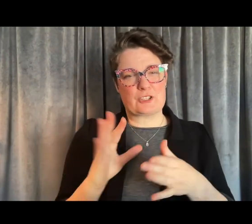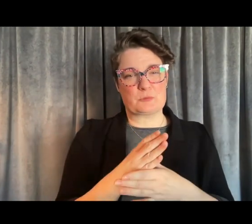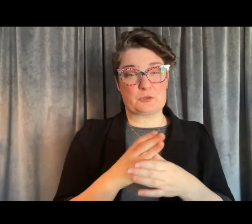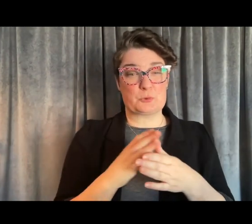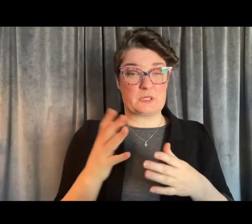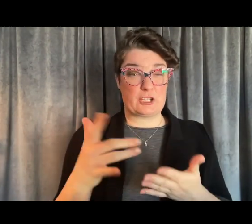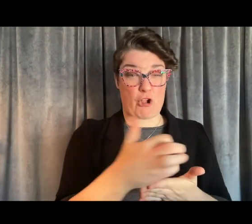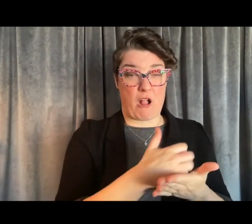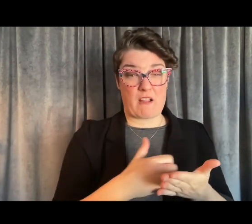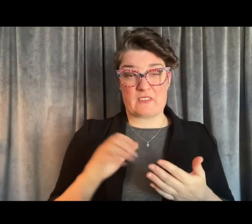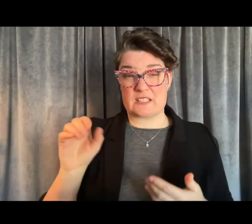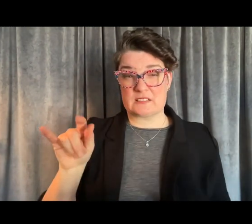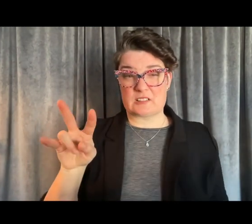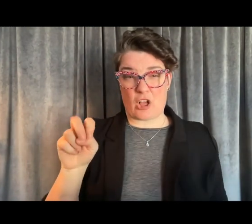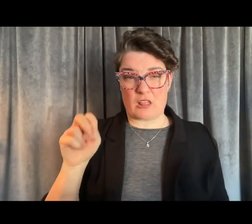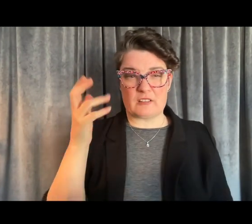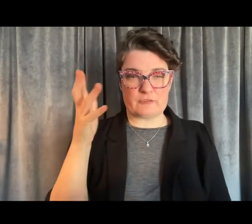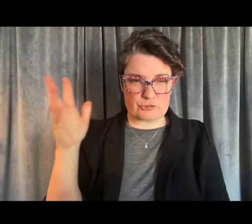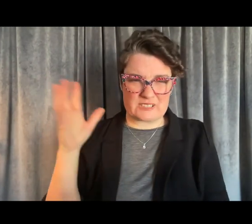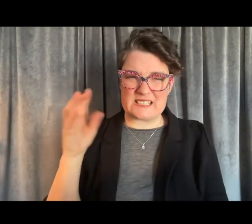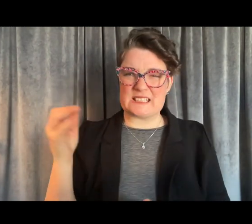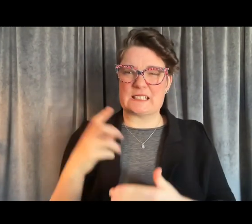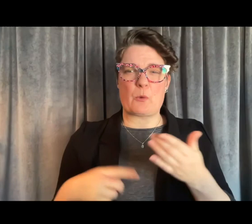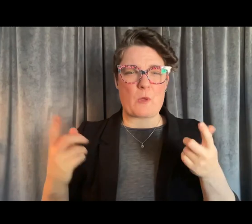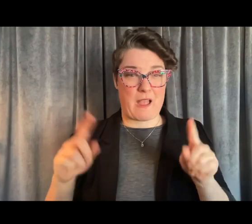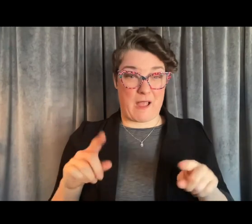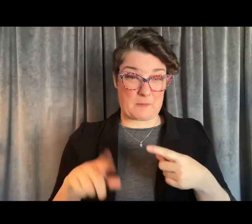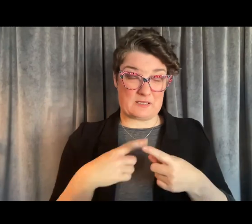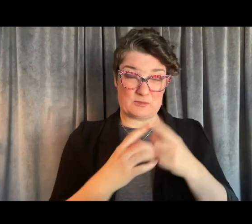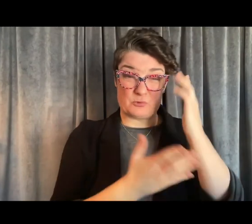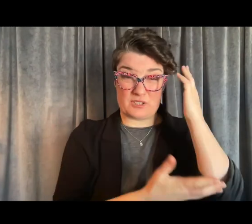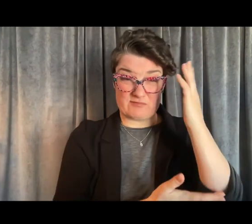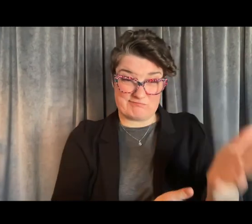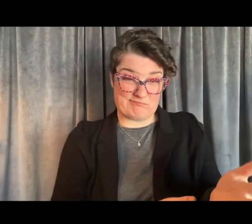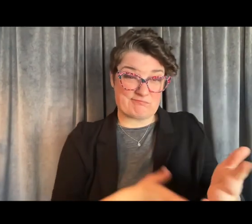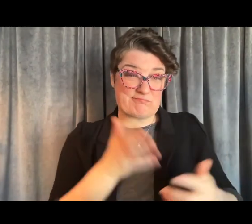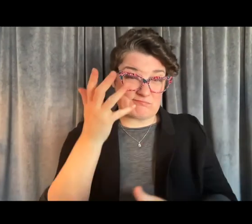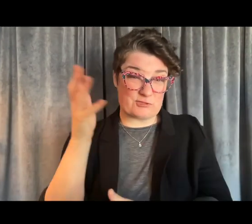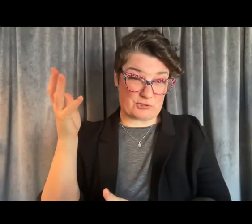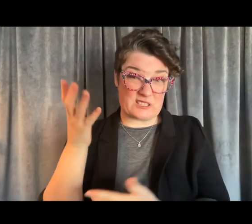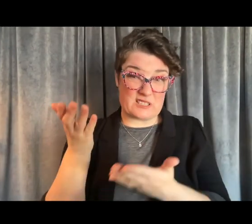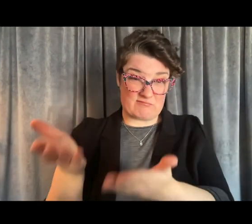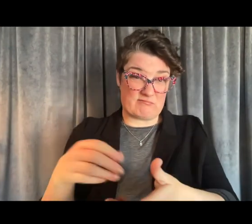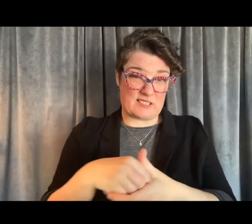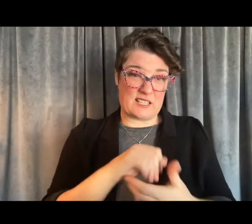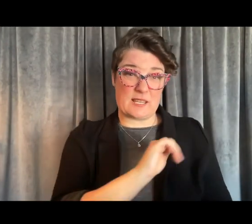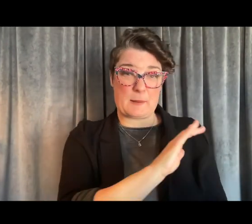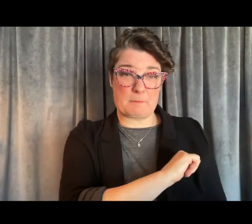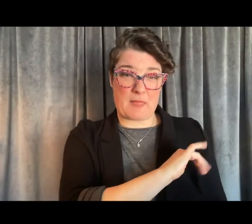tree harvest, and what happens when trees are taken down, in Palestine.